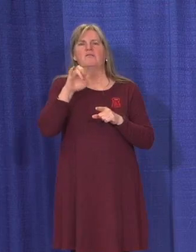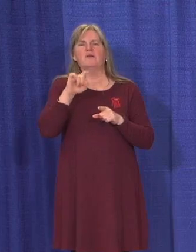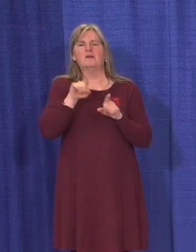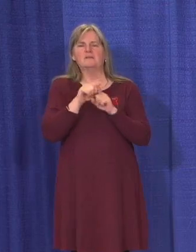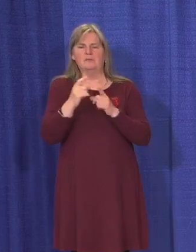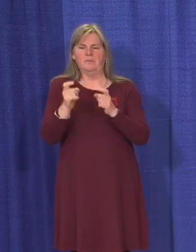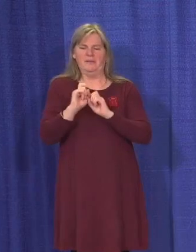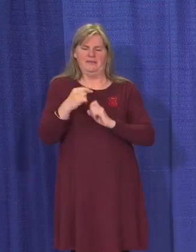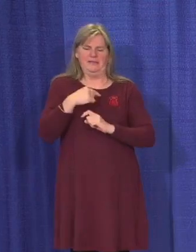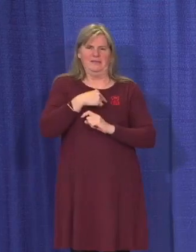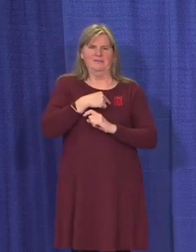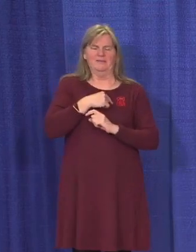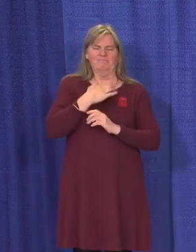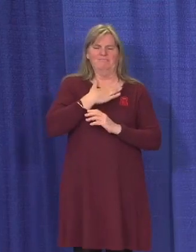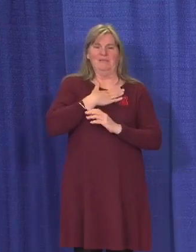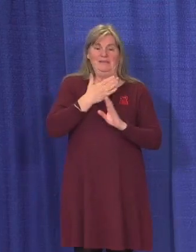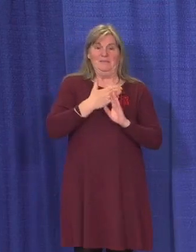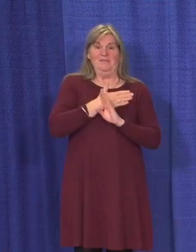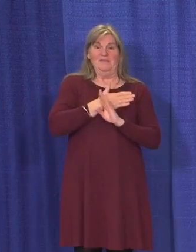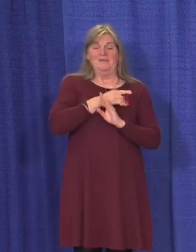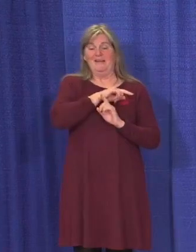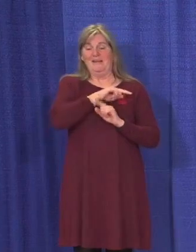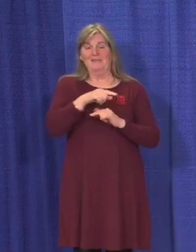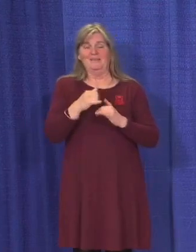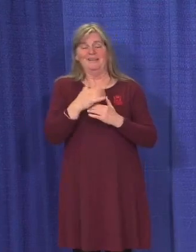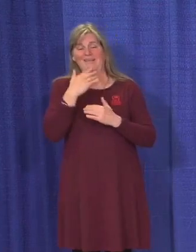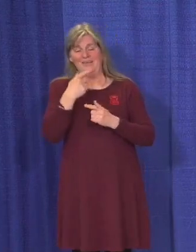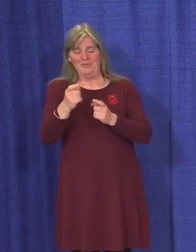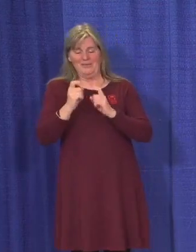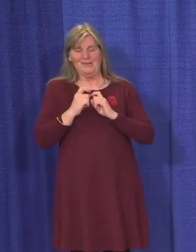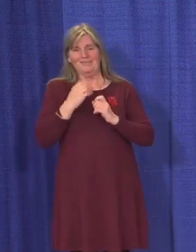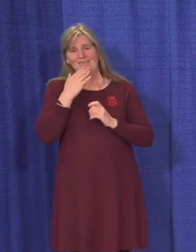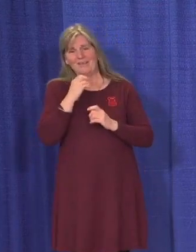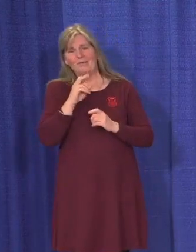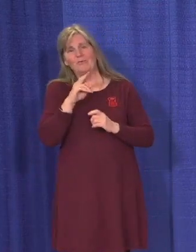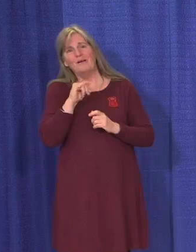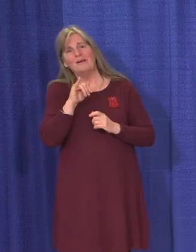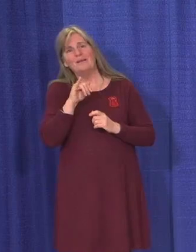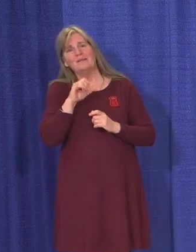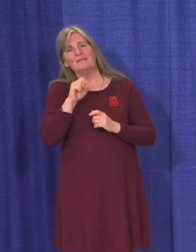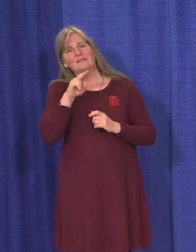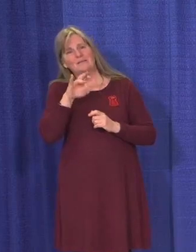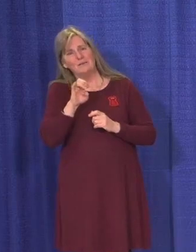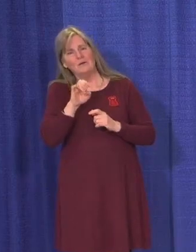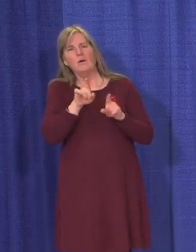the red dress pin I am now wearing.